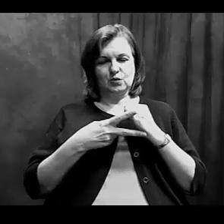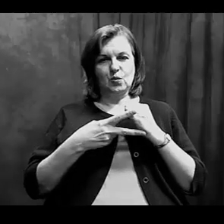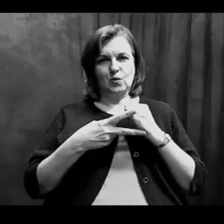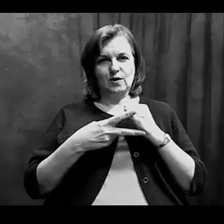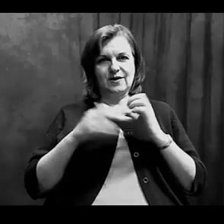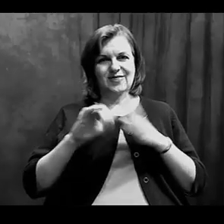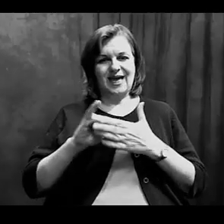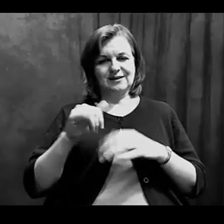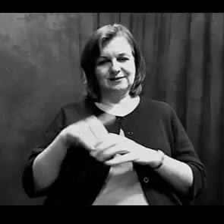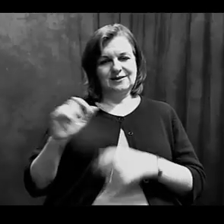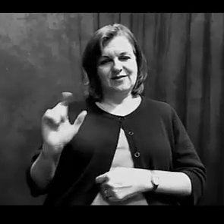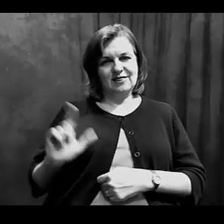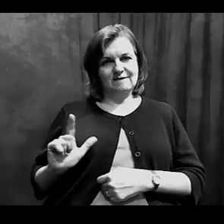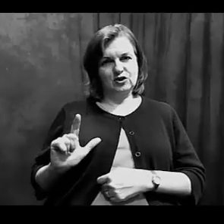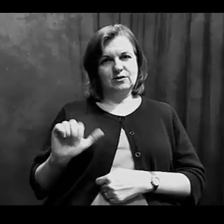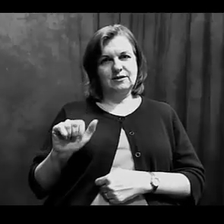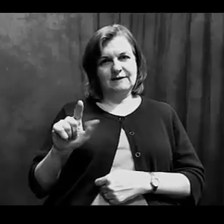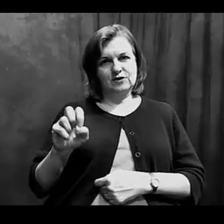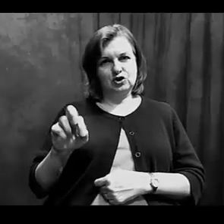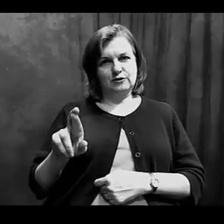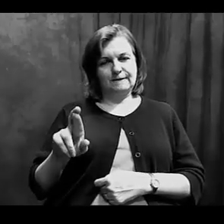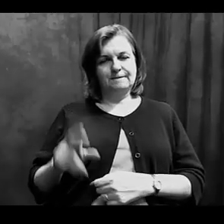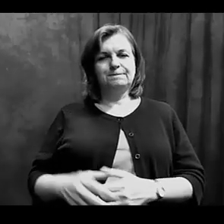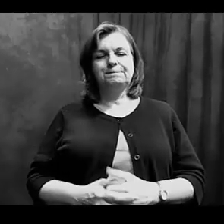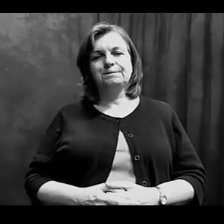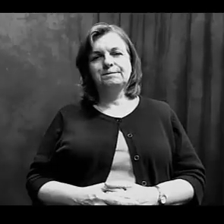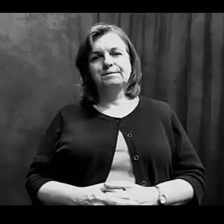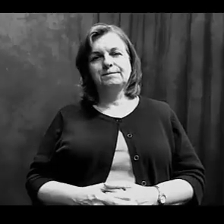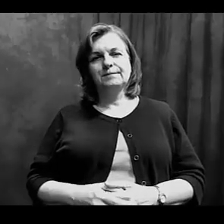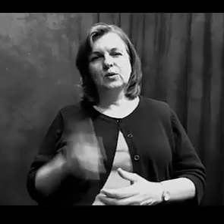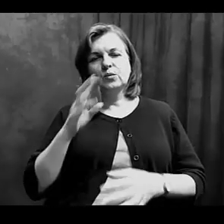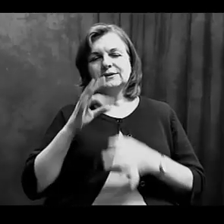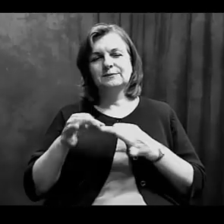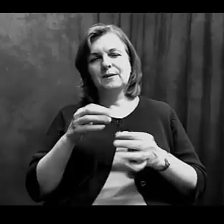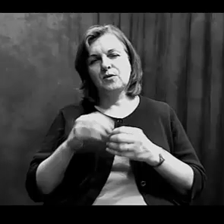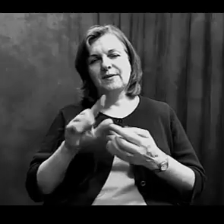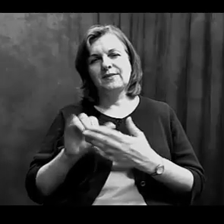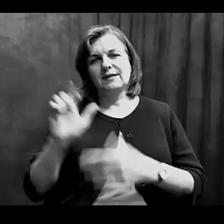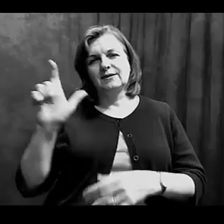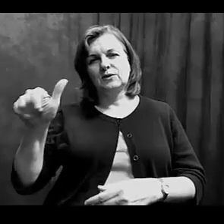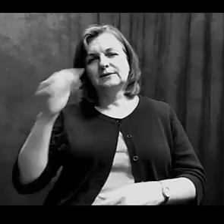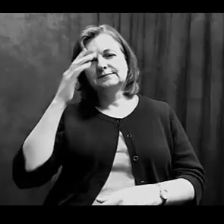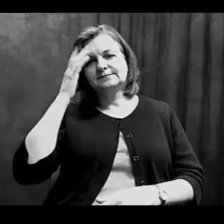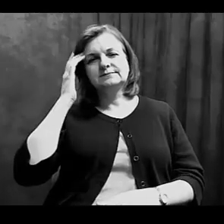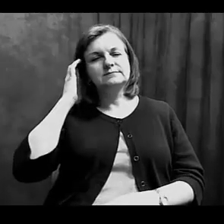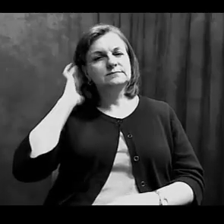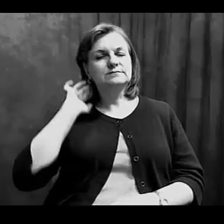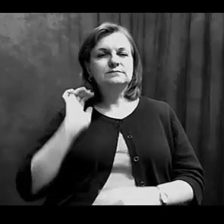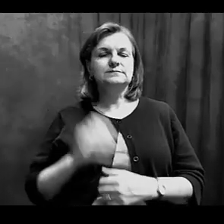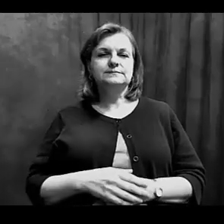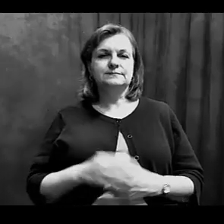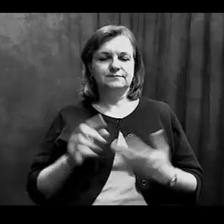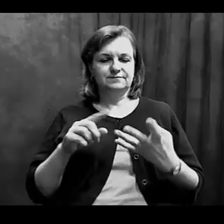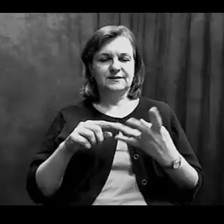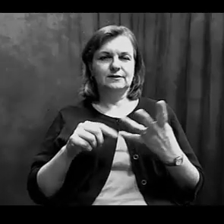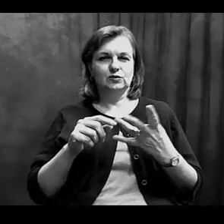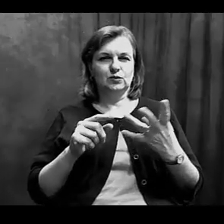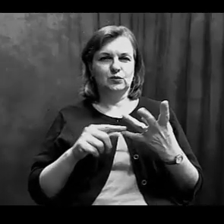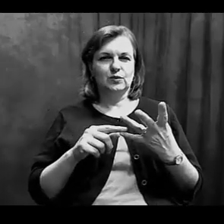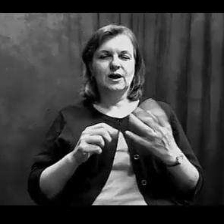monomers but we store glycogen you actually store it in your liver and we'll look at that more later on